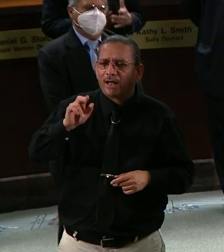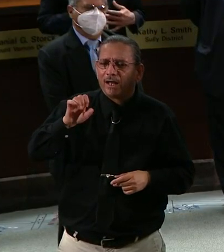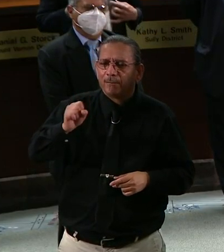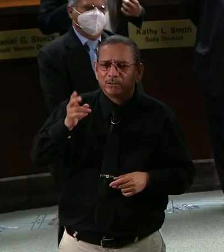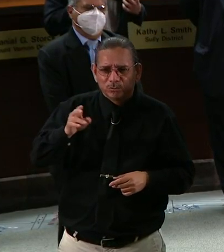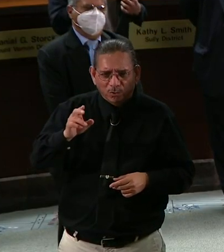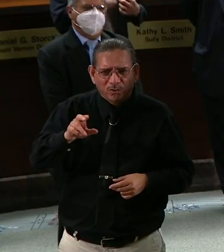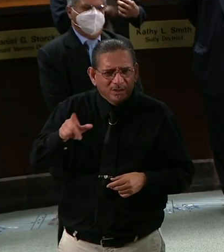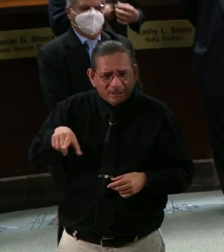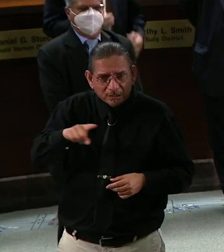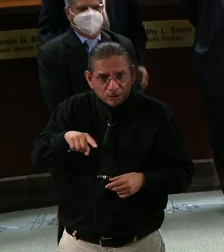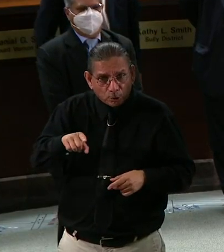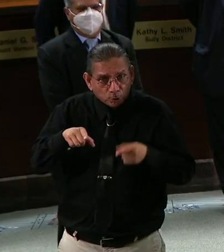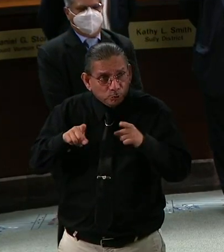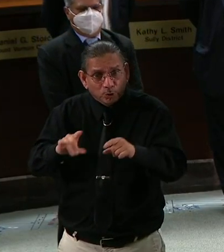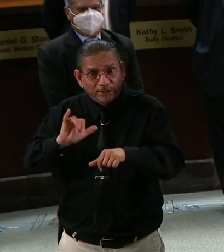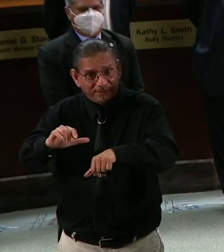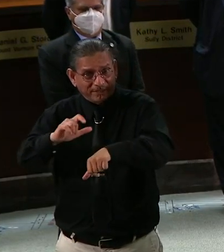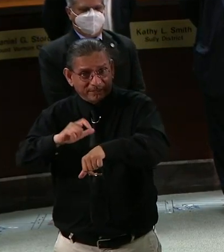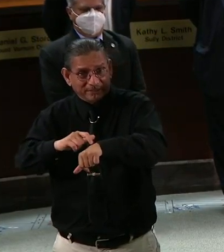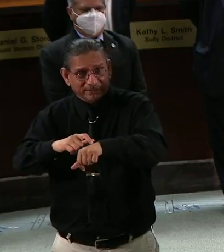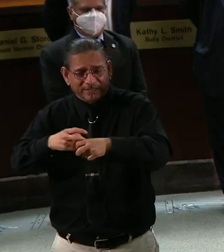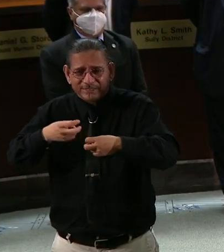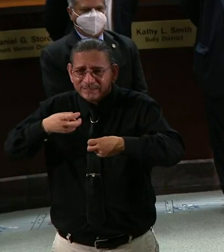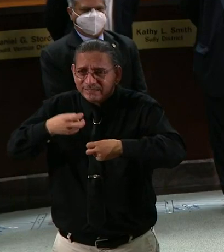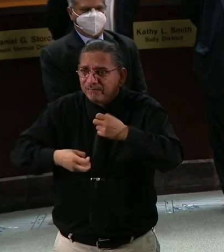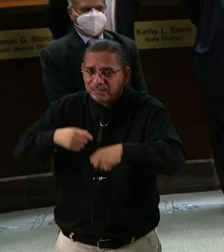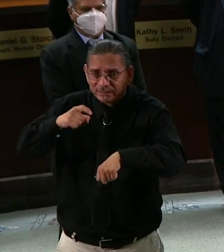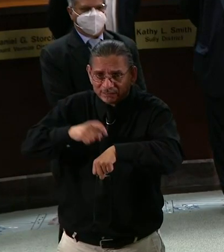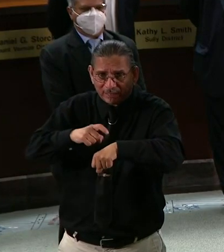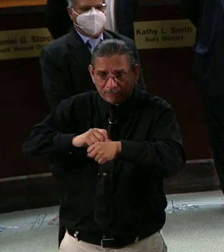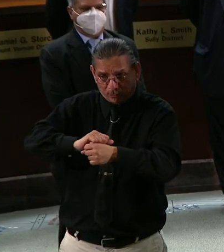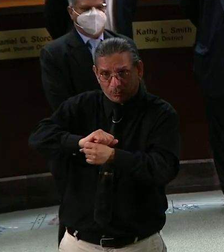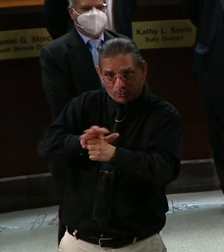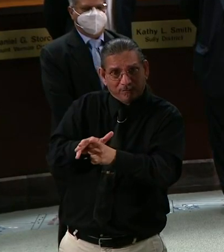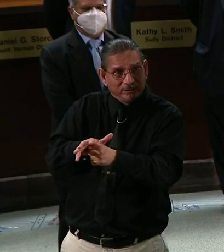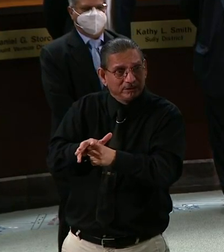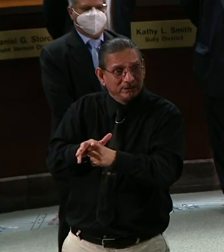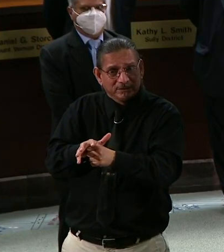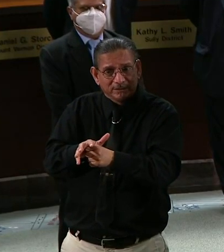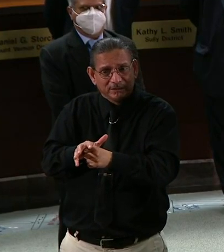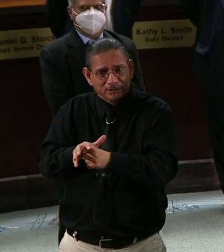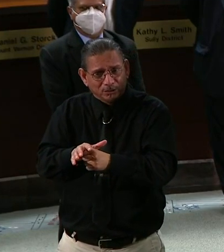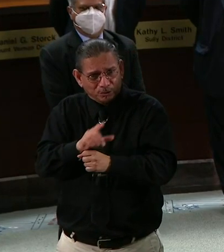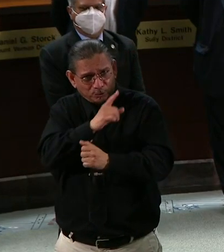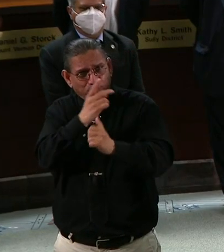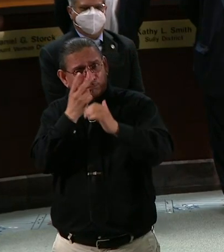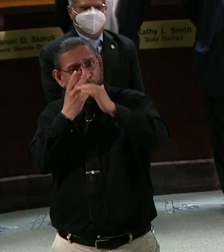ALL THESE PEOPLE IN HAMPTON